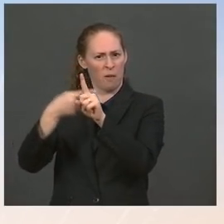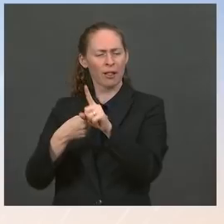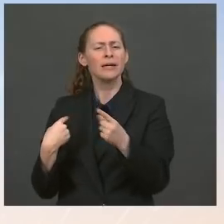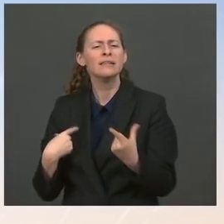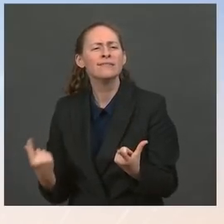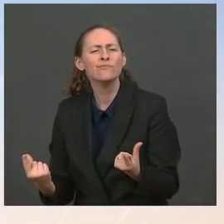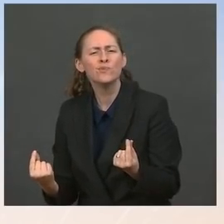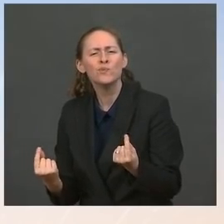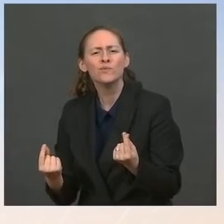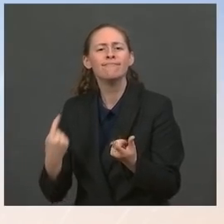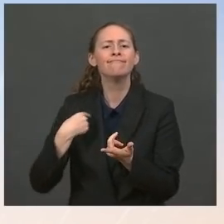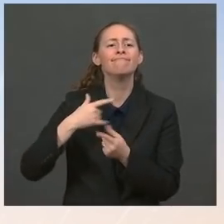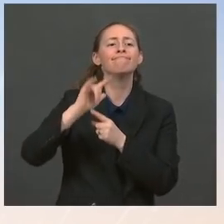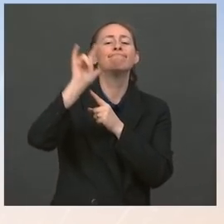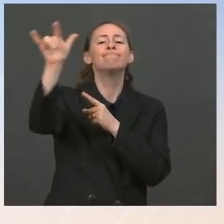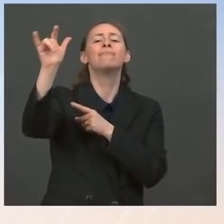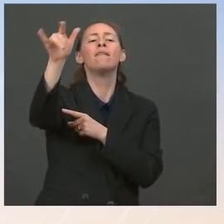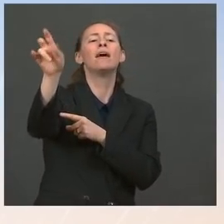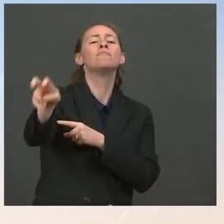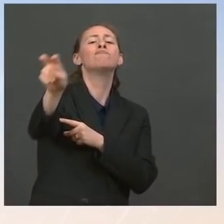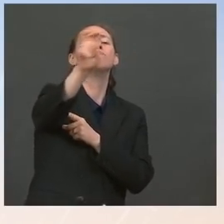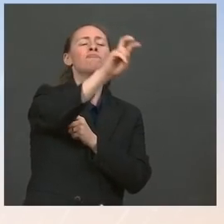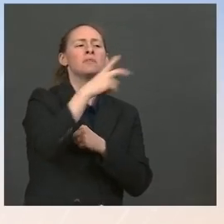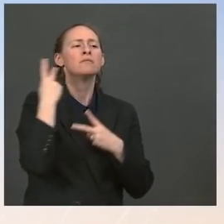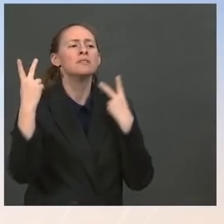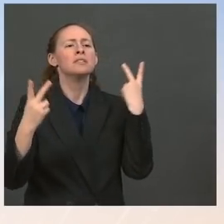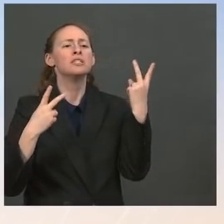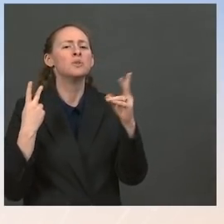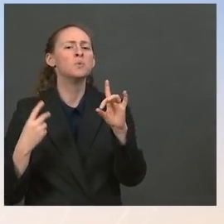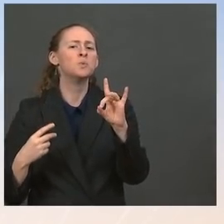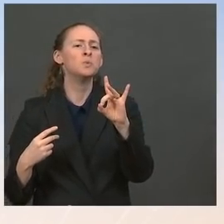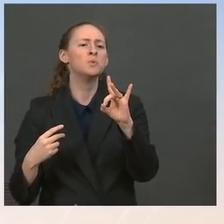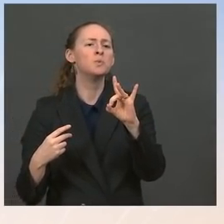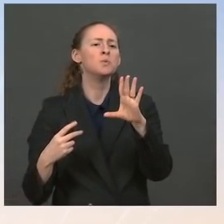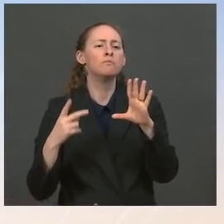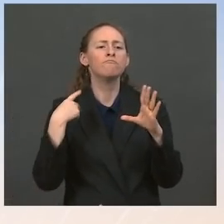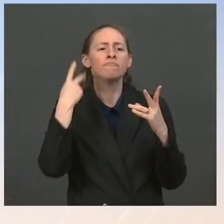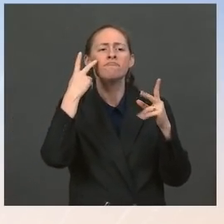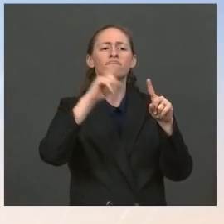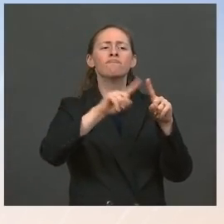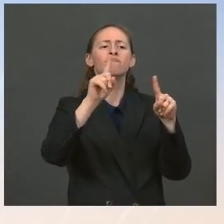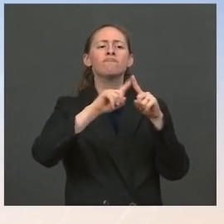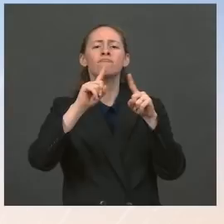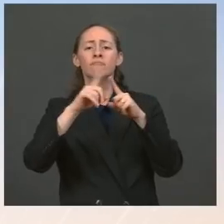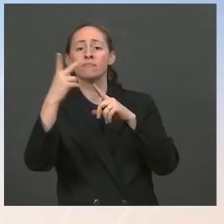I saw mesh nets hung under bridges to catch pieces of concrete that fall off from time to time;